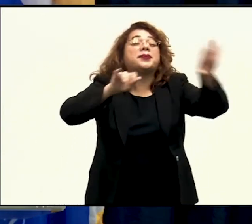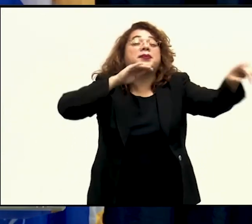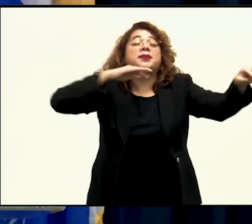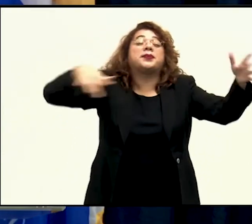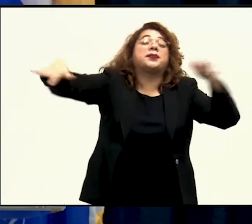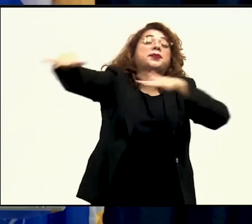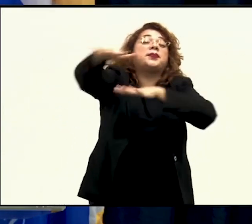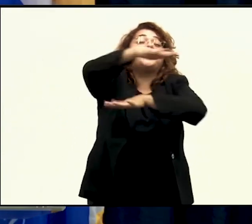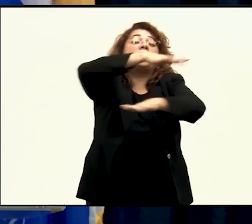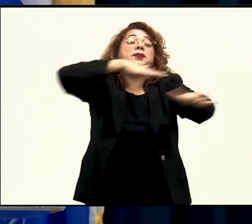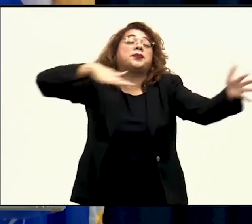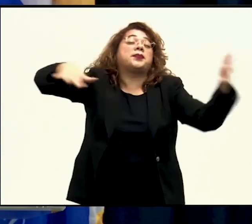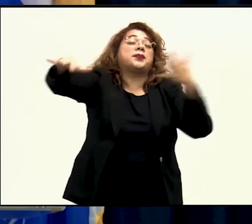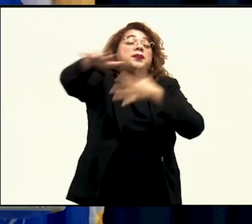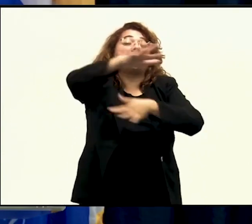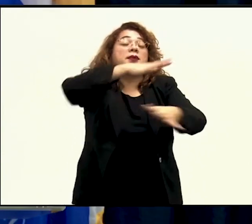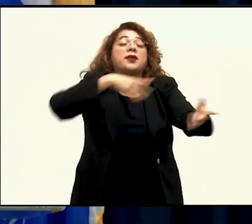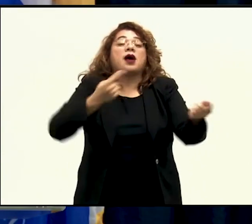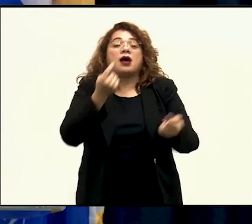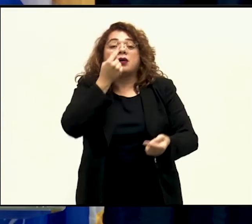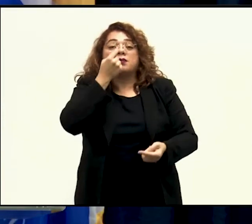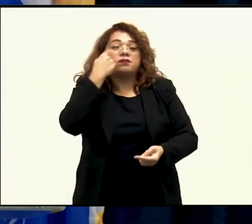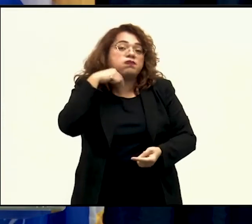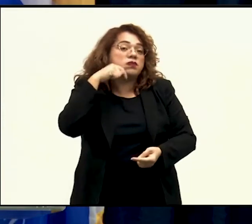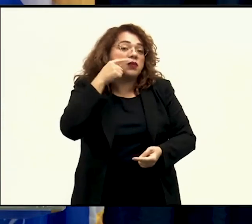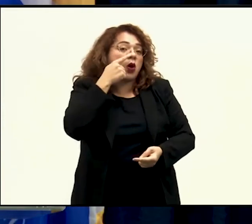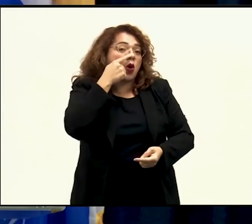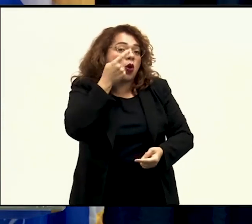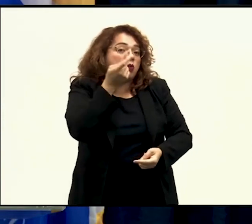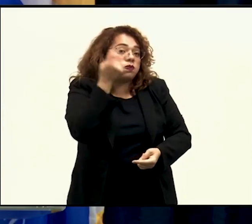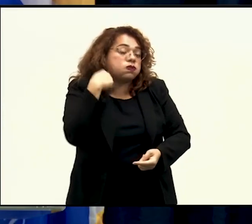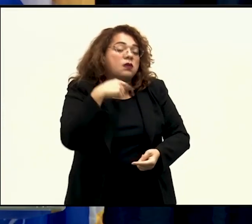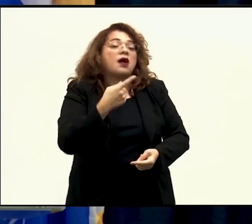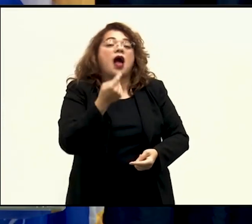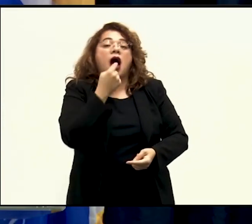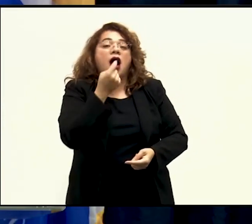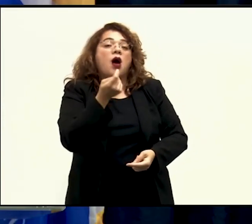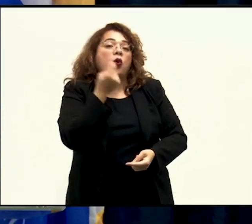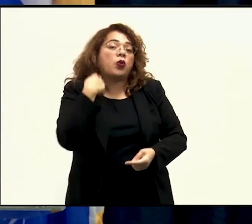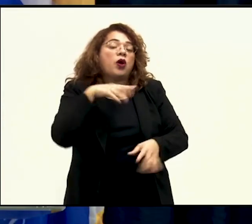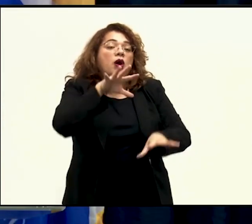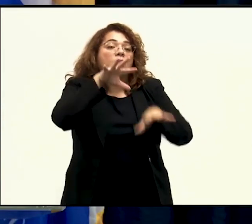These droplets can land in the mouths or noses of people who are near you and they may breath them in.